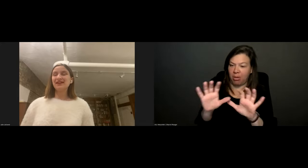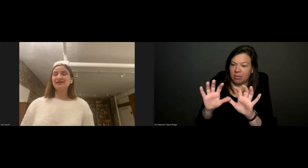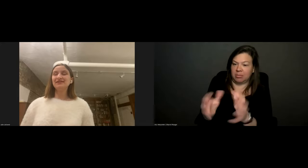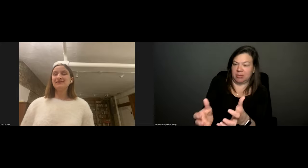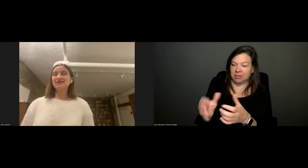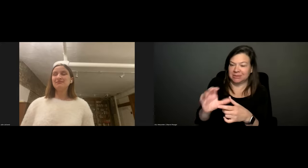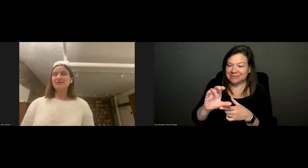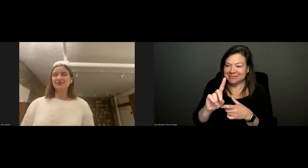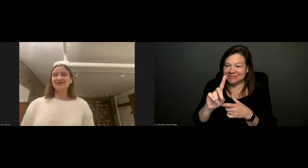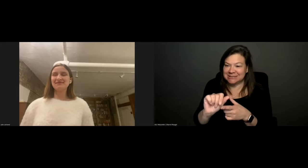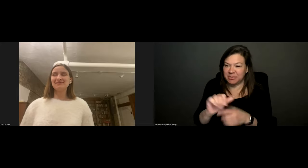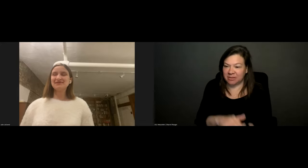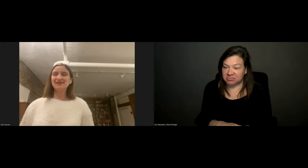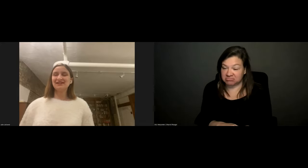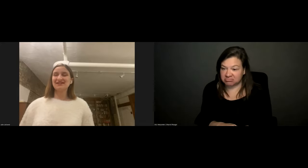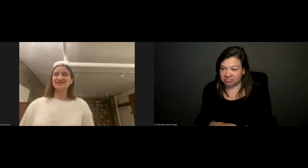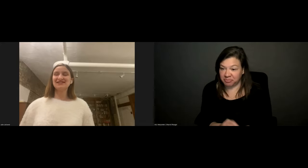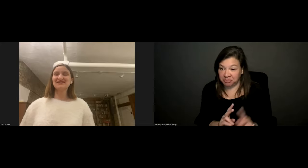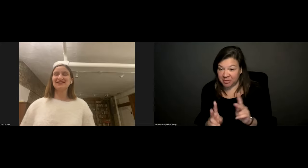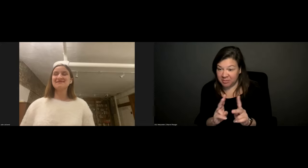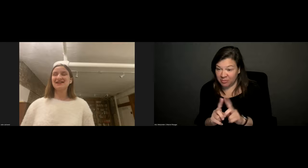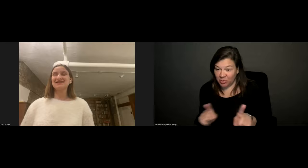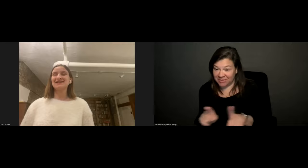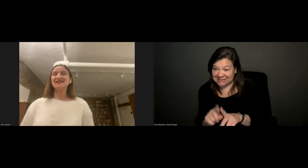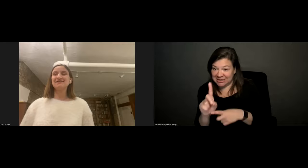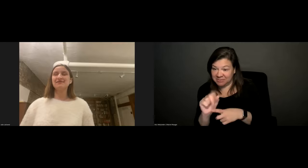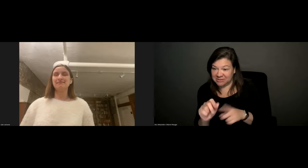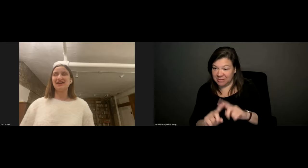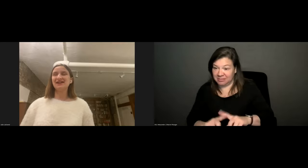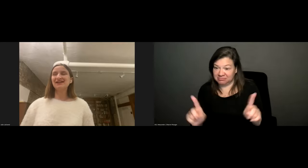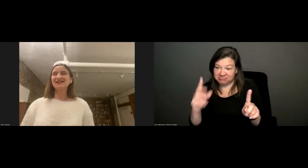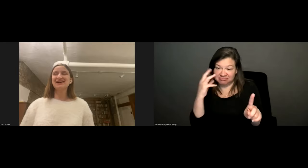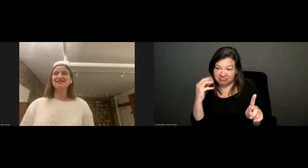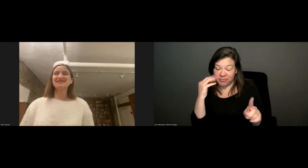and, you know, even people with the same disabilities have such different experiences of making art.